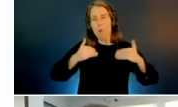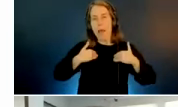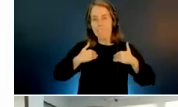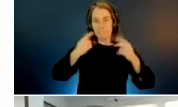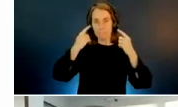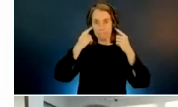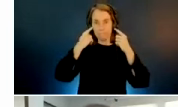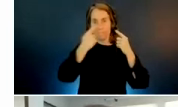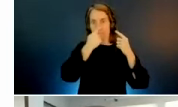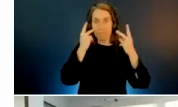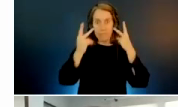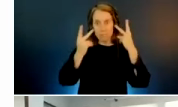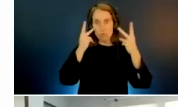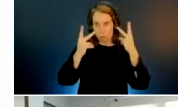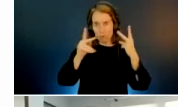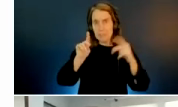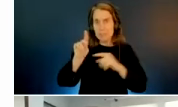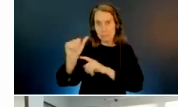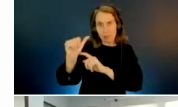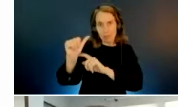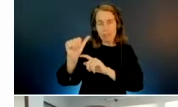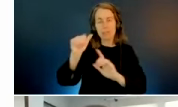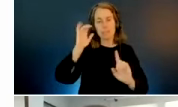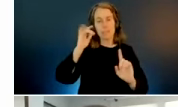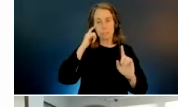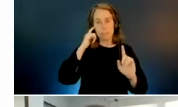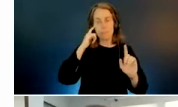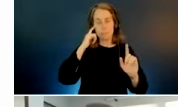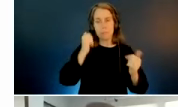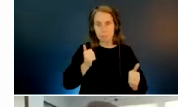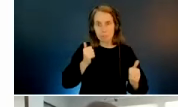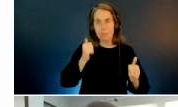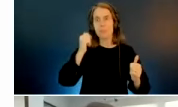aspects to the machine that make it much easier for people with visual disabilities to vote